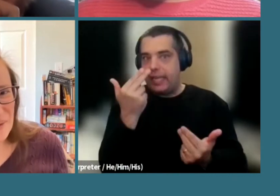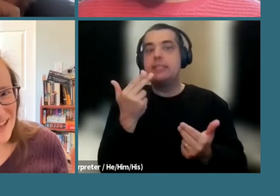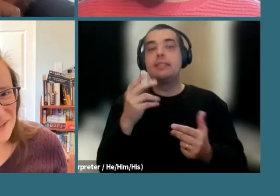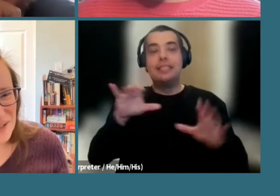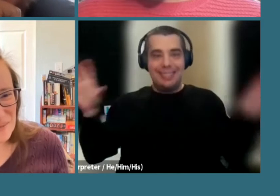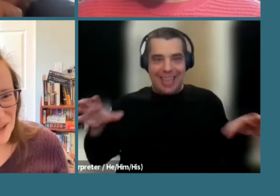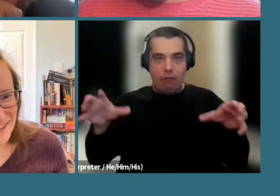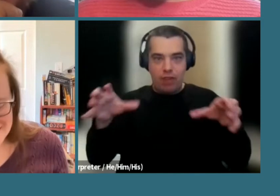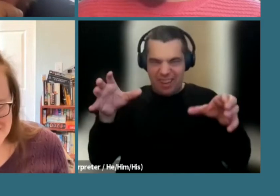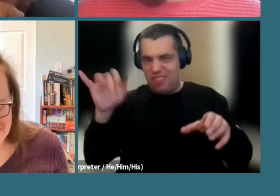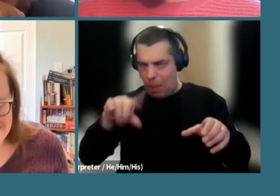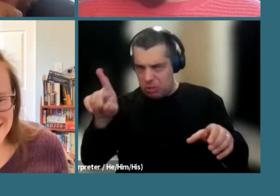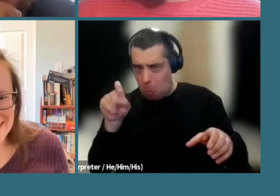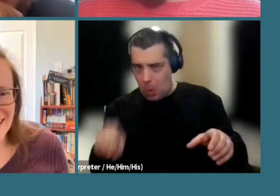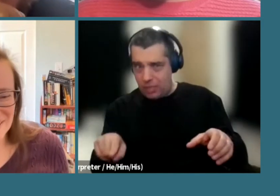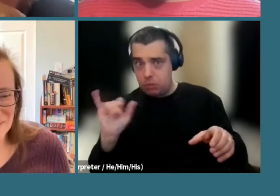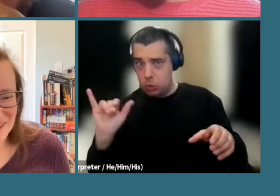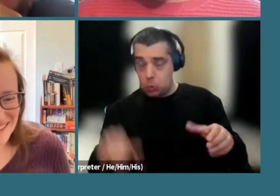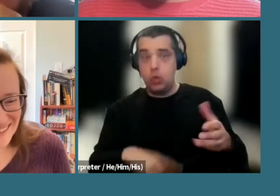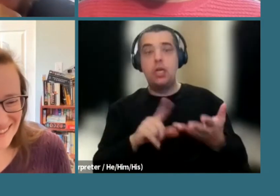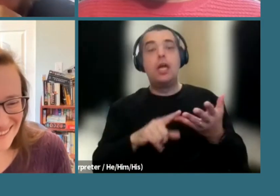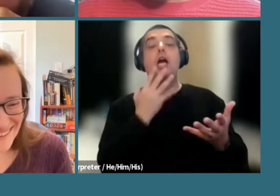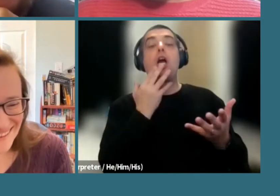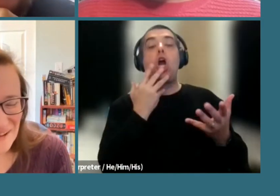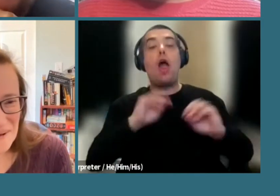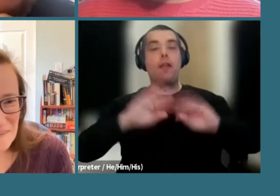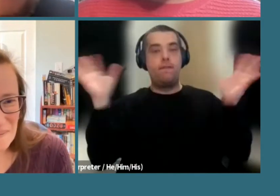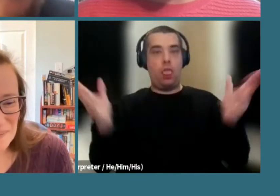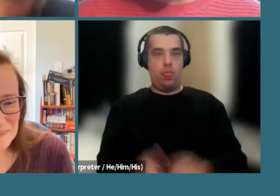That one has a question mark next to it and colorful.